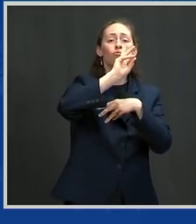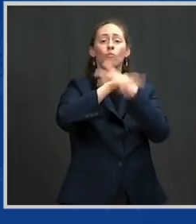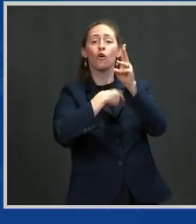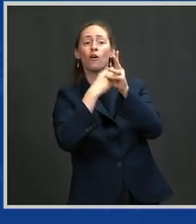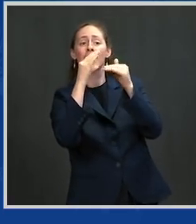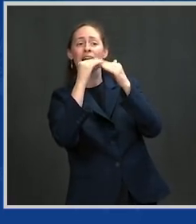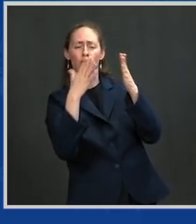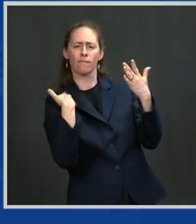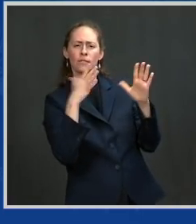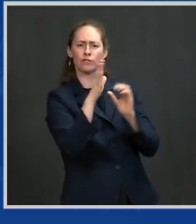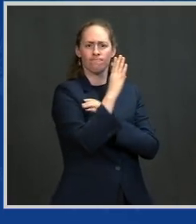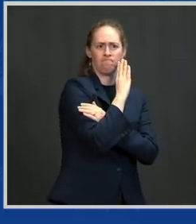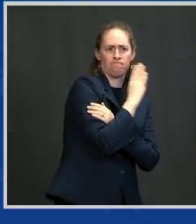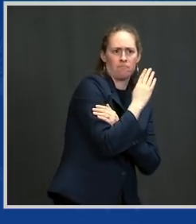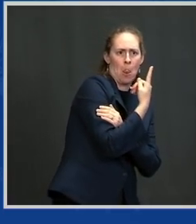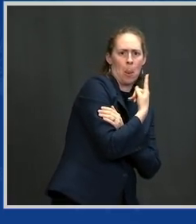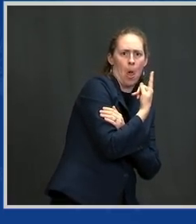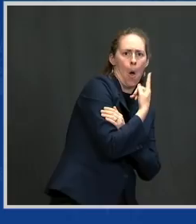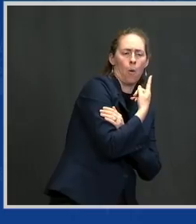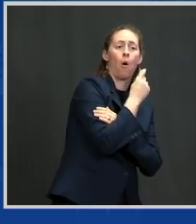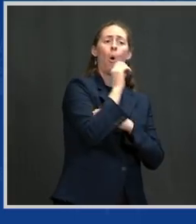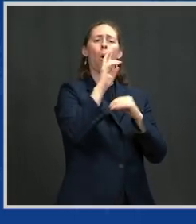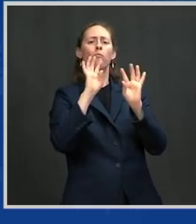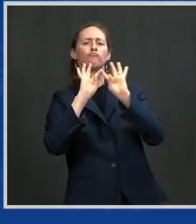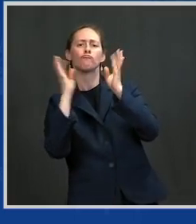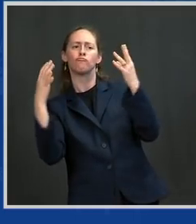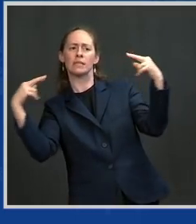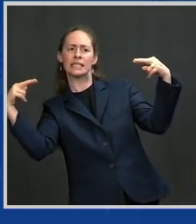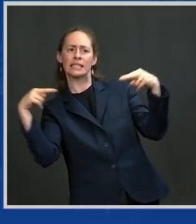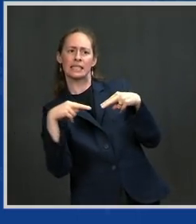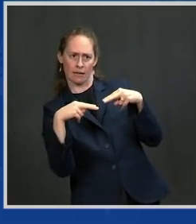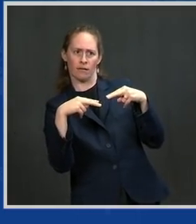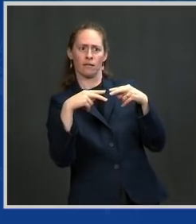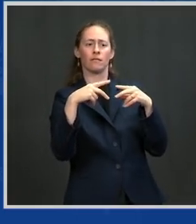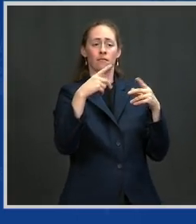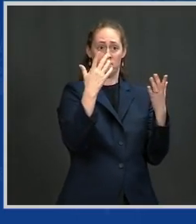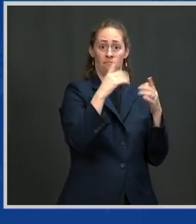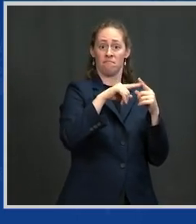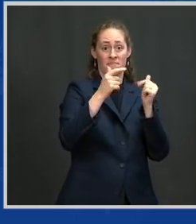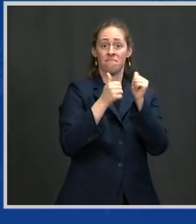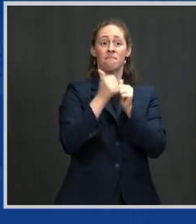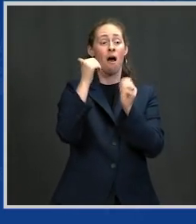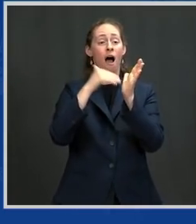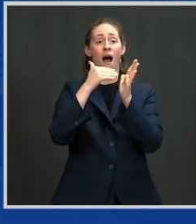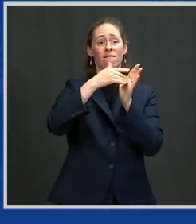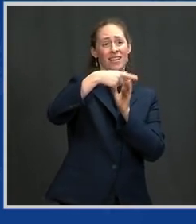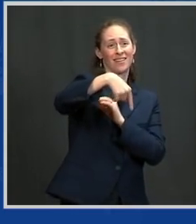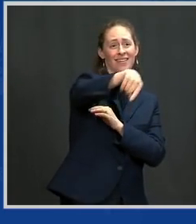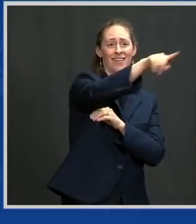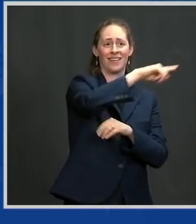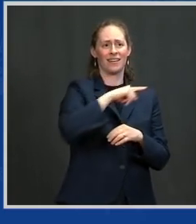It doesn't mean there aren't some out there, but it's not -- it's not likely that a head of state